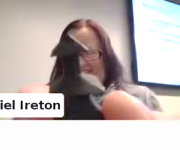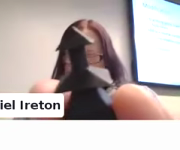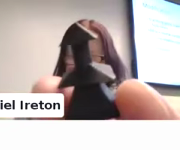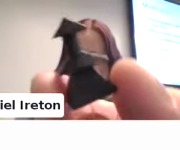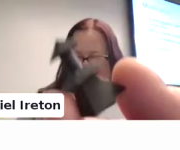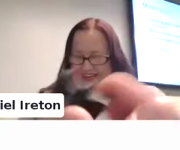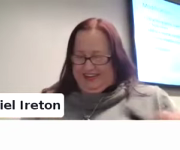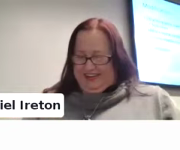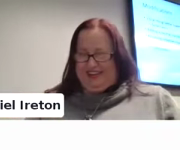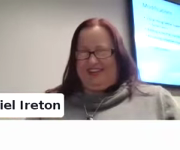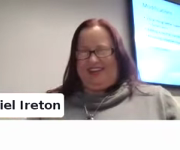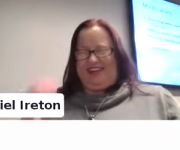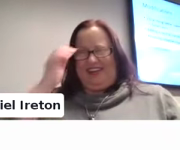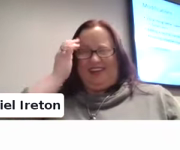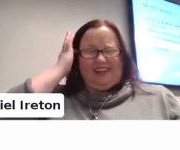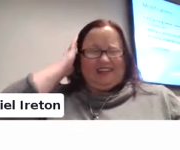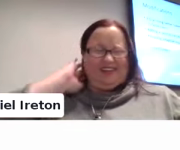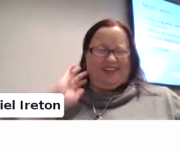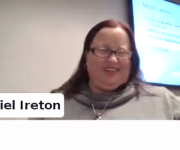Daniel: Other colors, there is also like kind of bell shaped for the yellow. A stack of pyramids for the black.